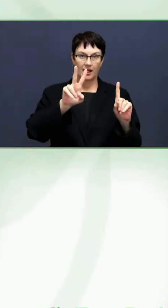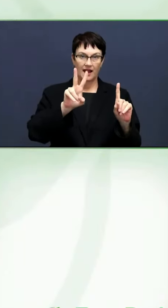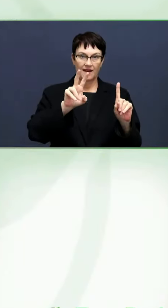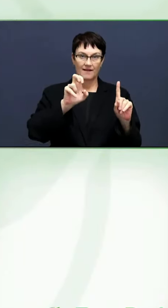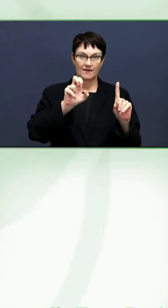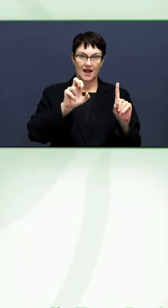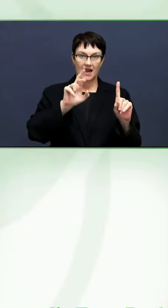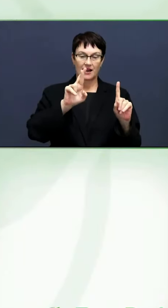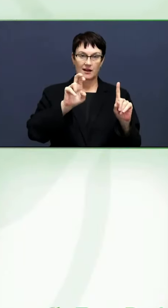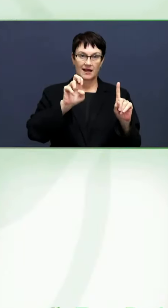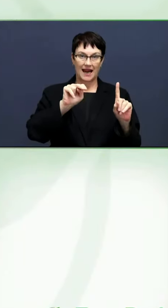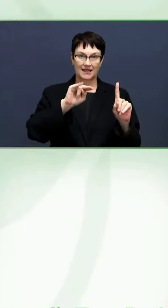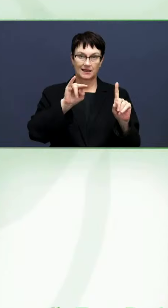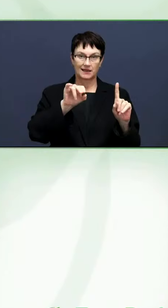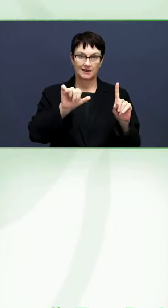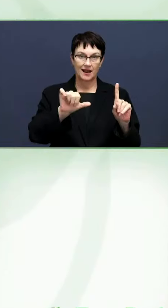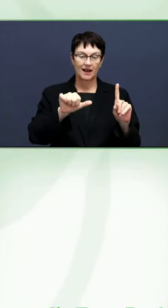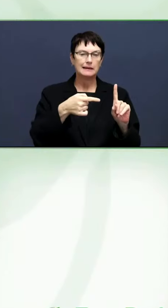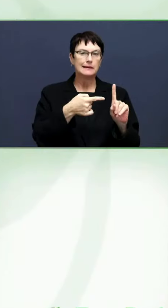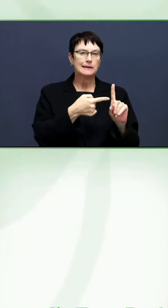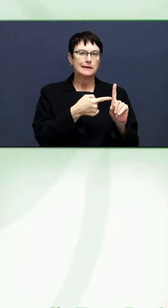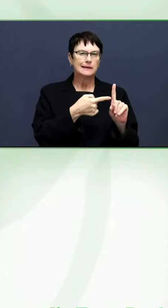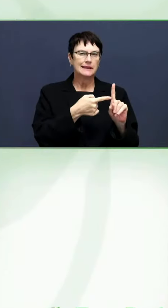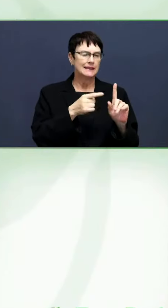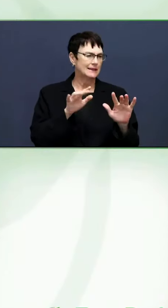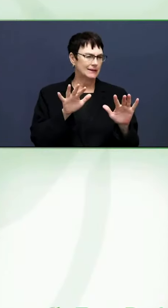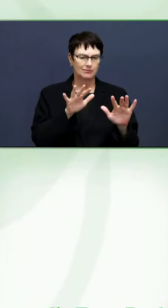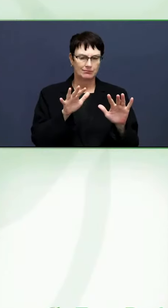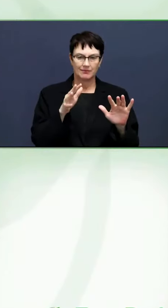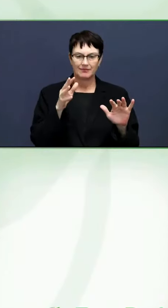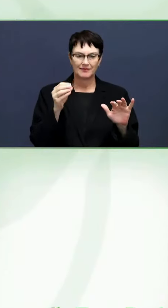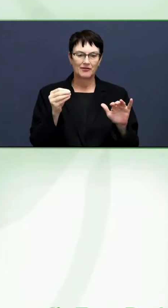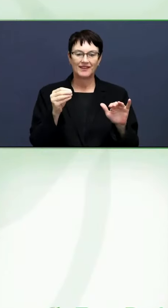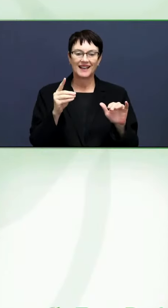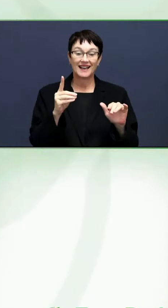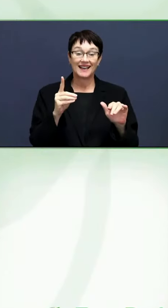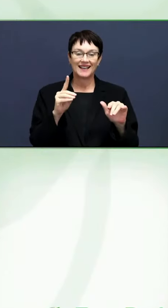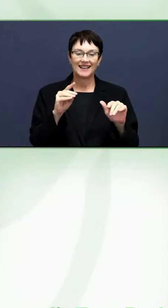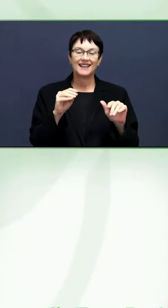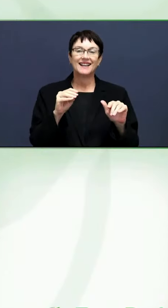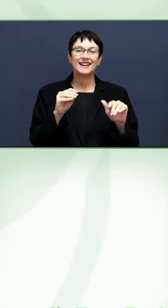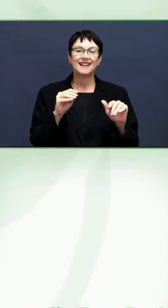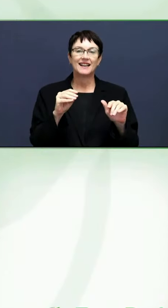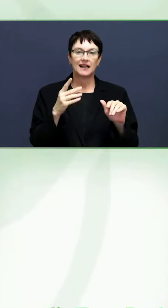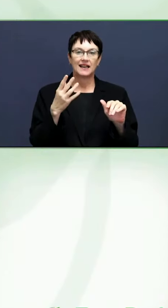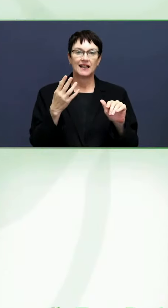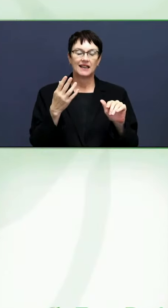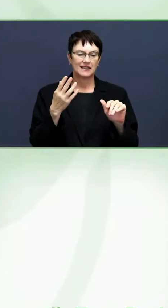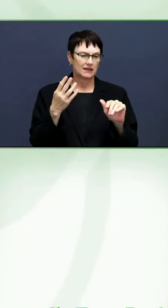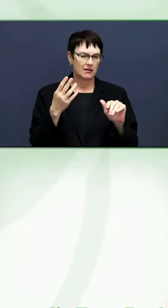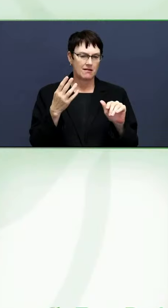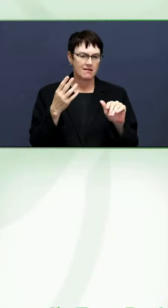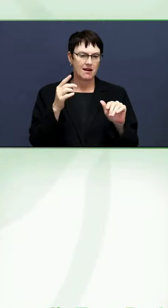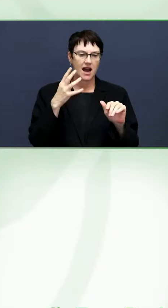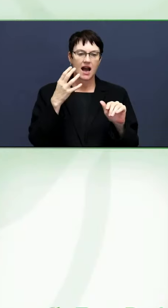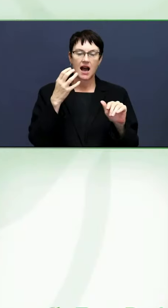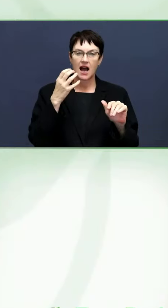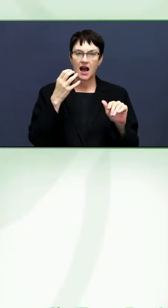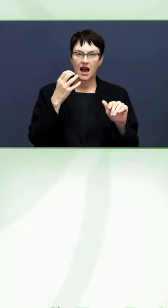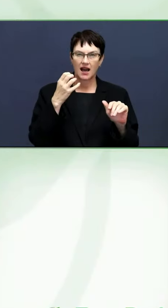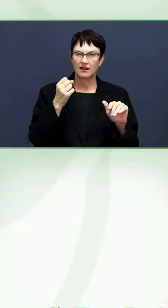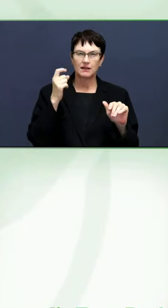And this is in contradiction in the things that I got, Sensee Japan or California, I